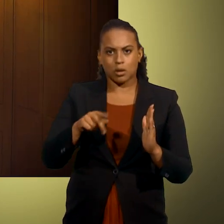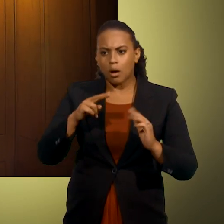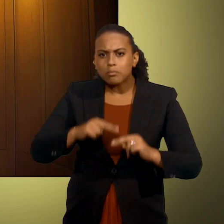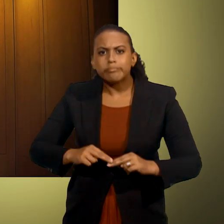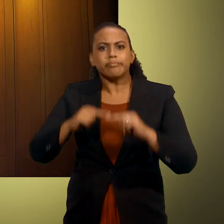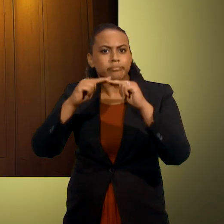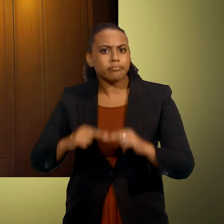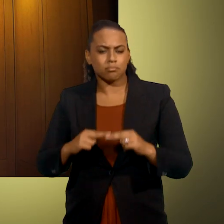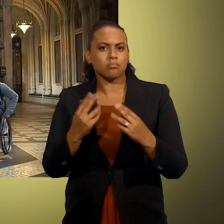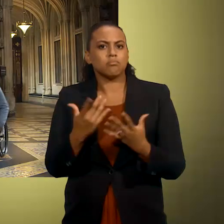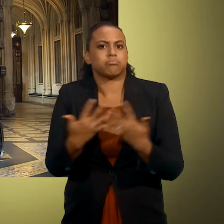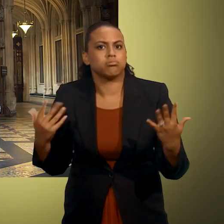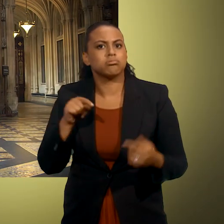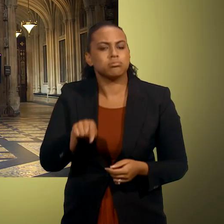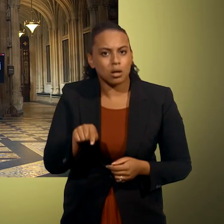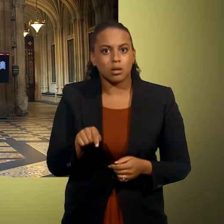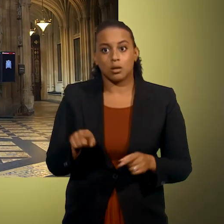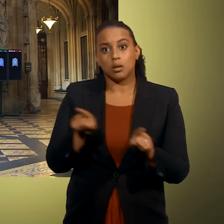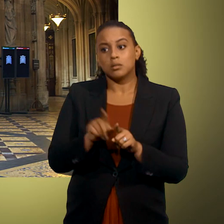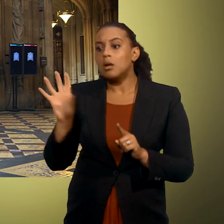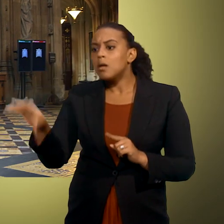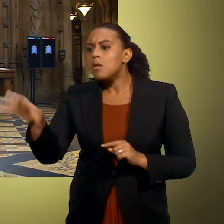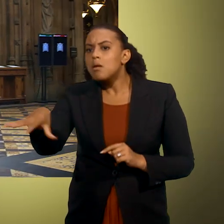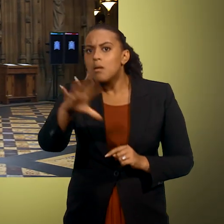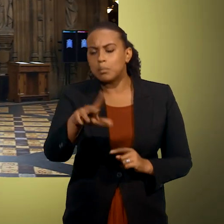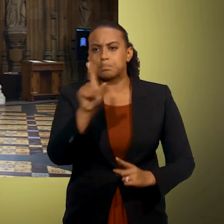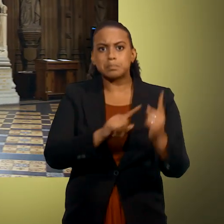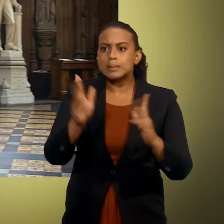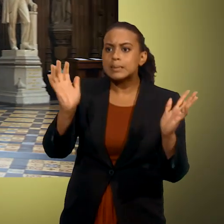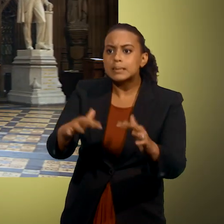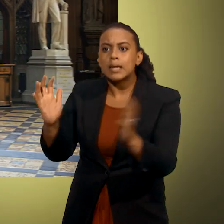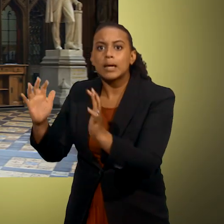Meetings may also take place in other buildings on the Parliamentary Estate.